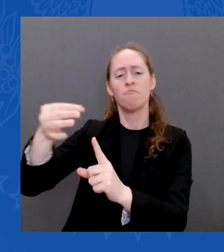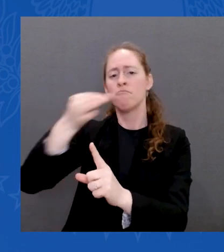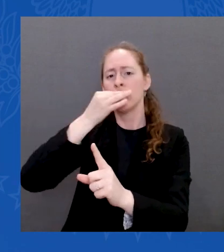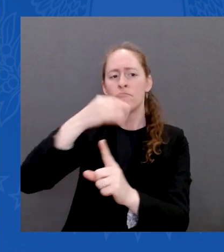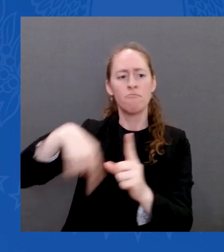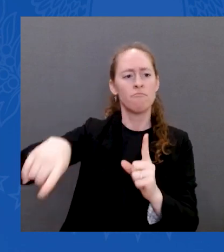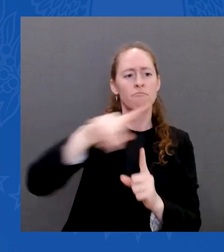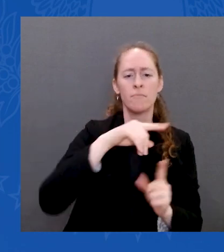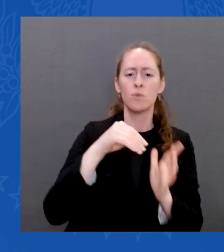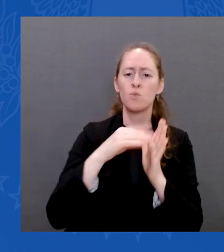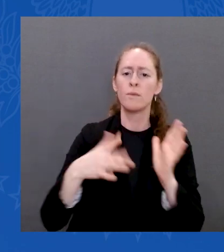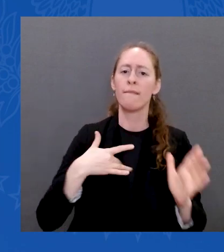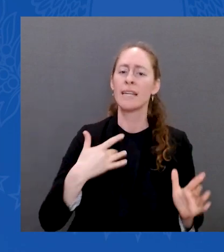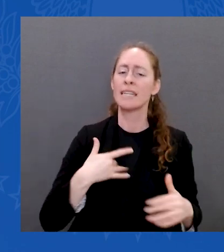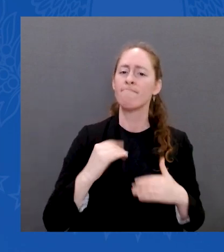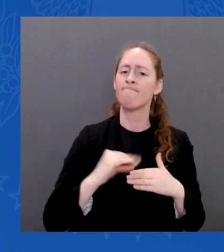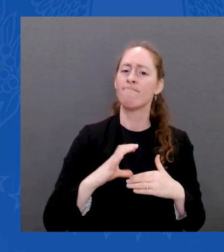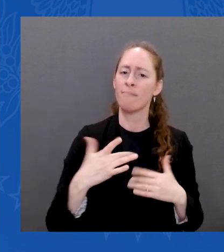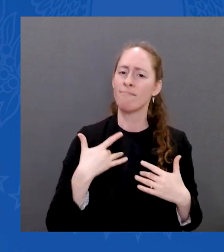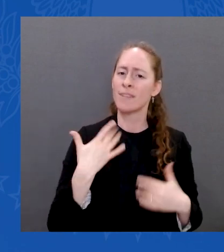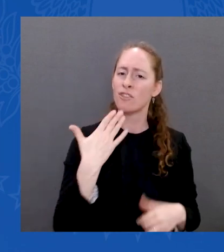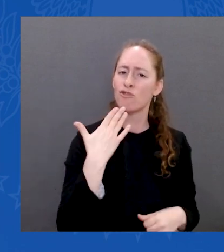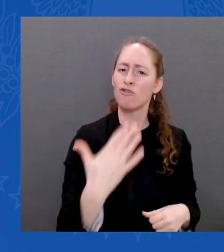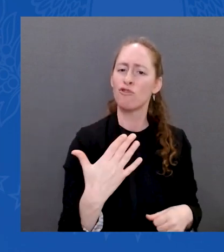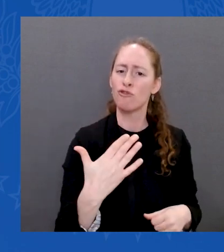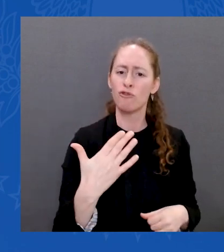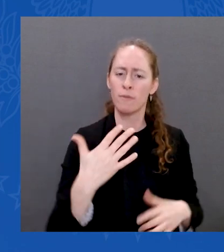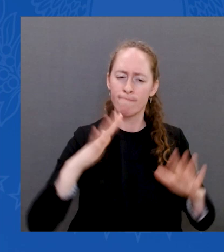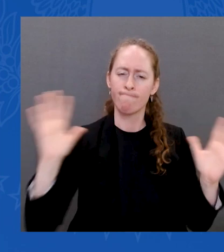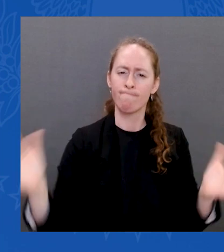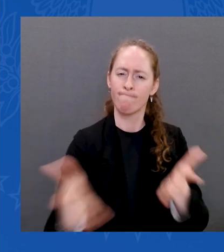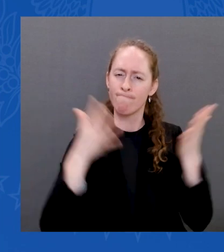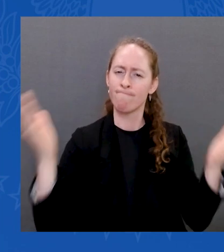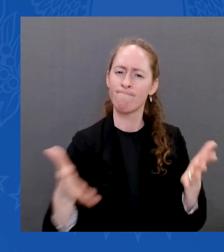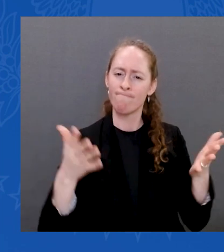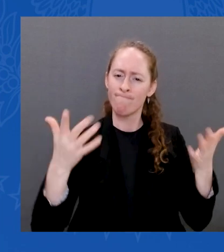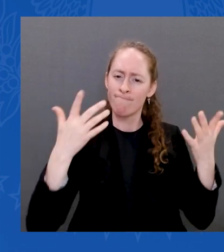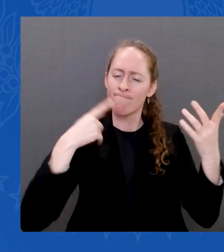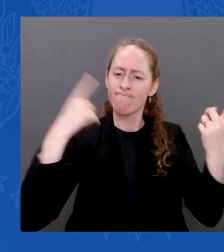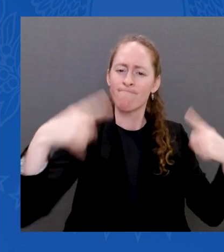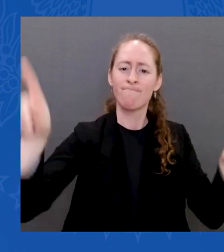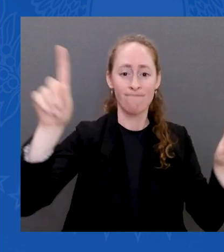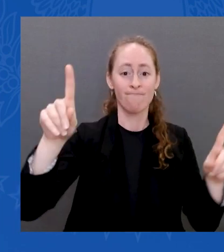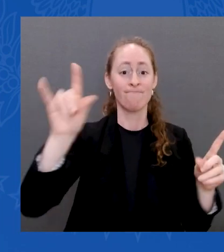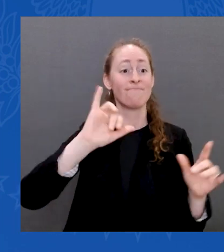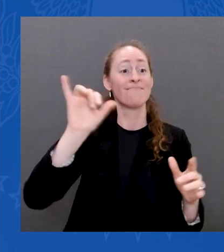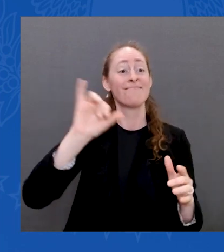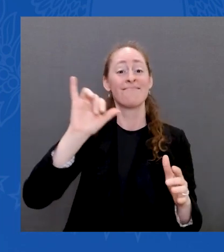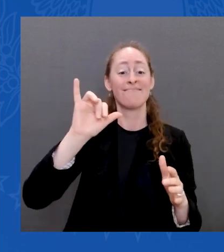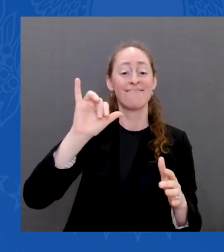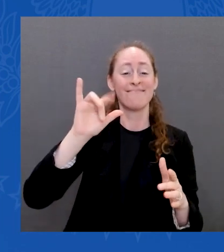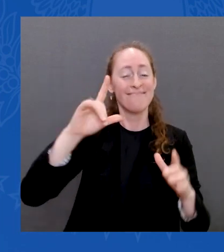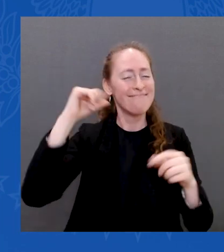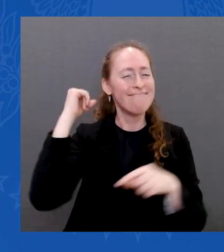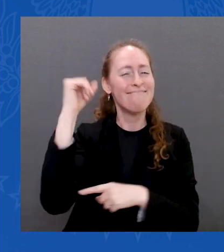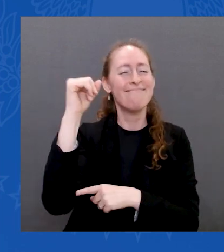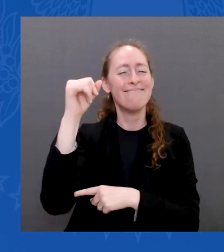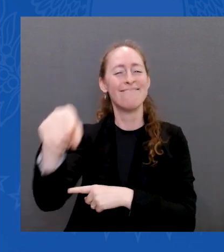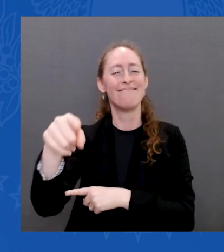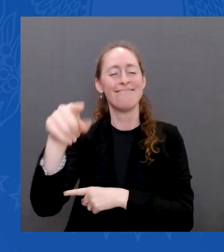Autumn Rivera, from Colorado --